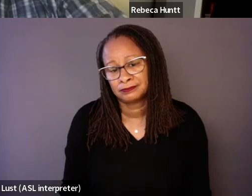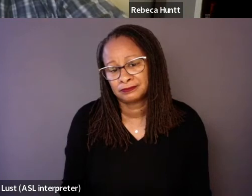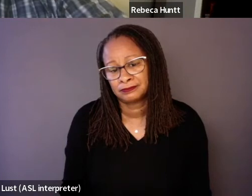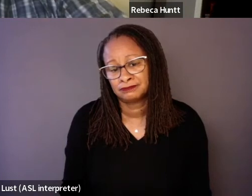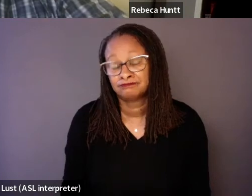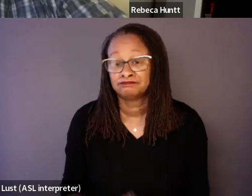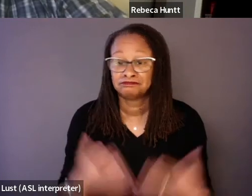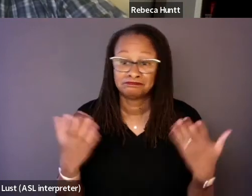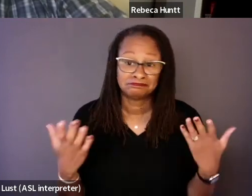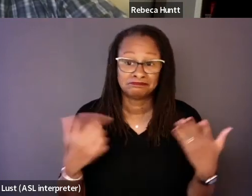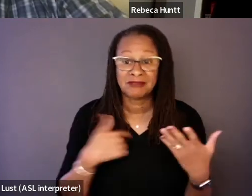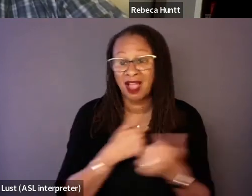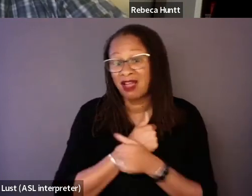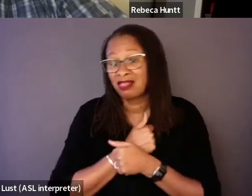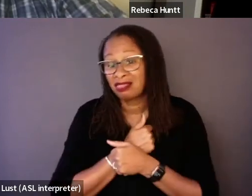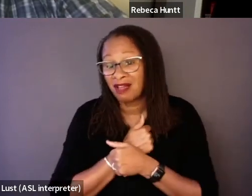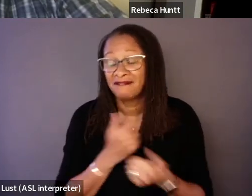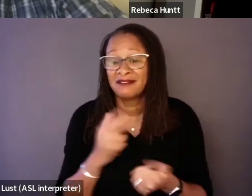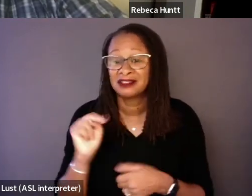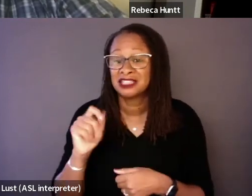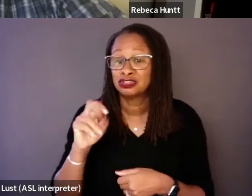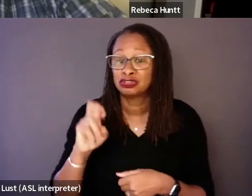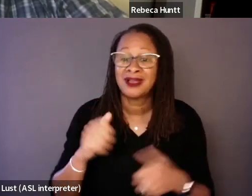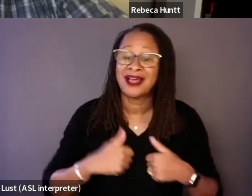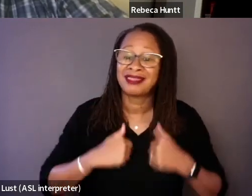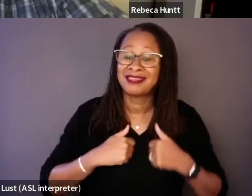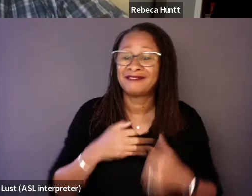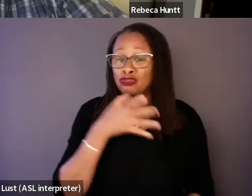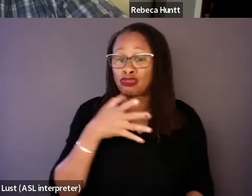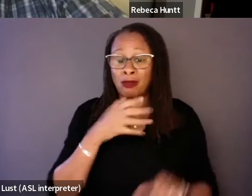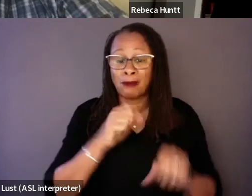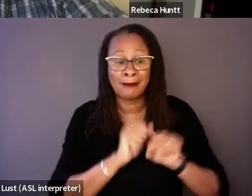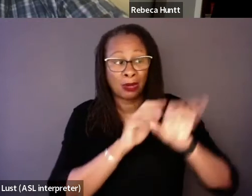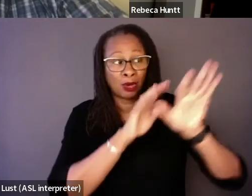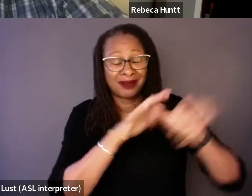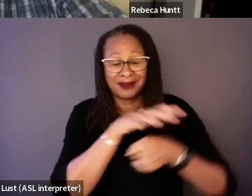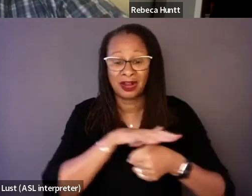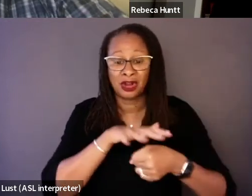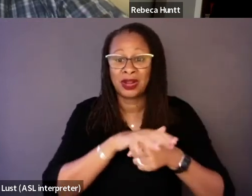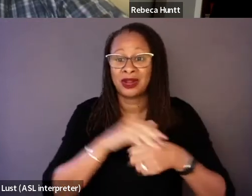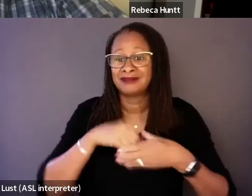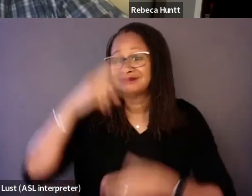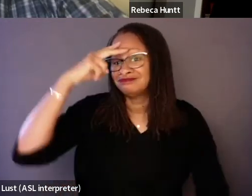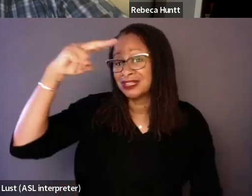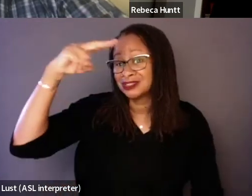I live in a rural mountain area in Mexico because of how much I love nature, even though I'm born